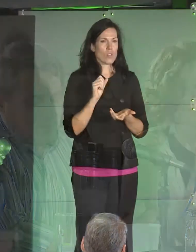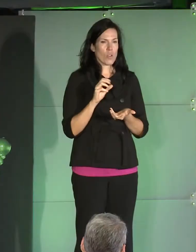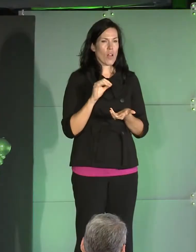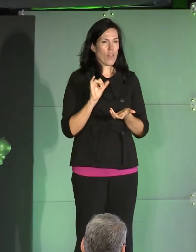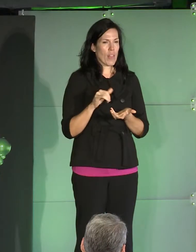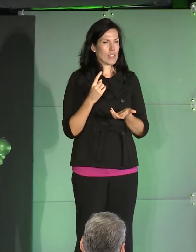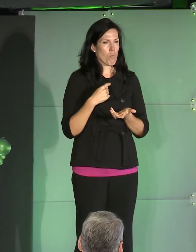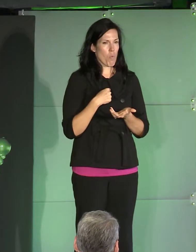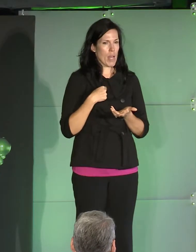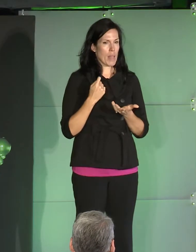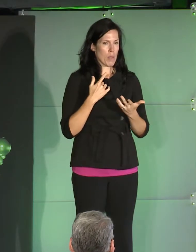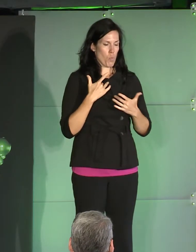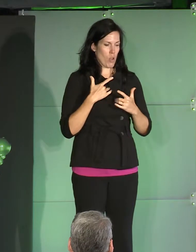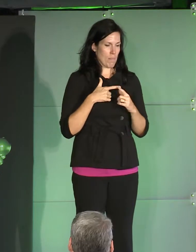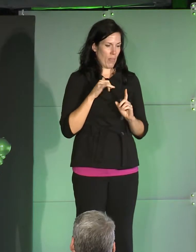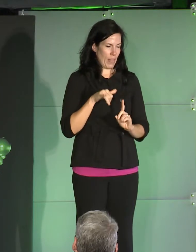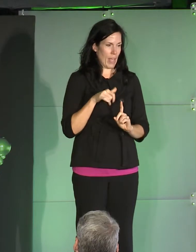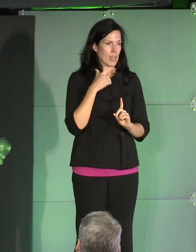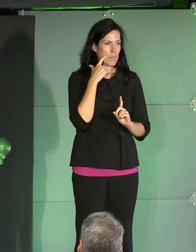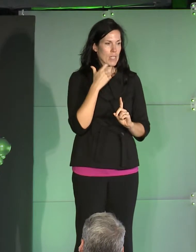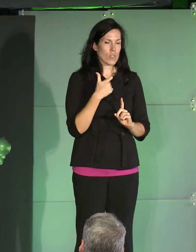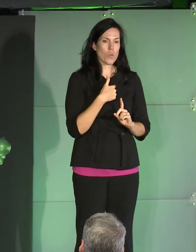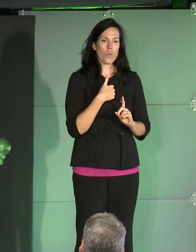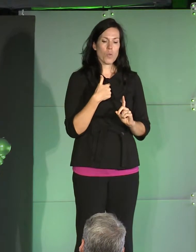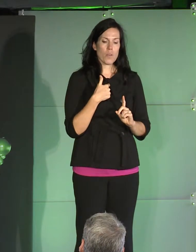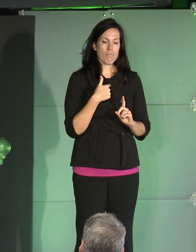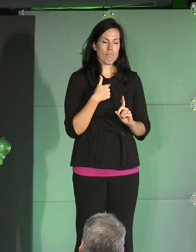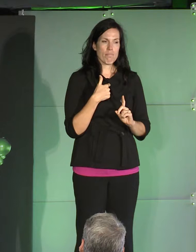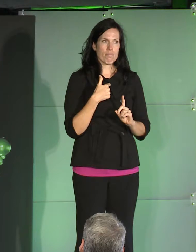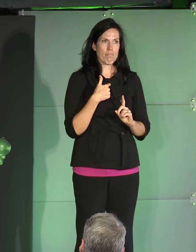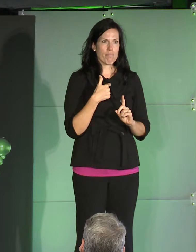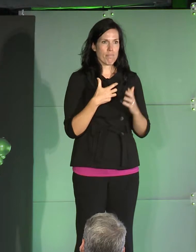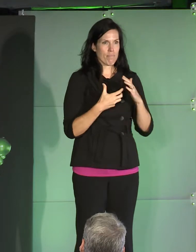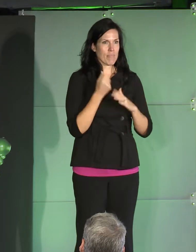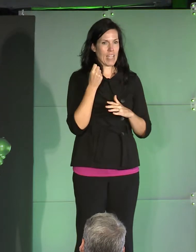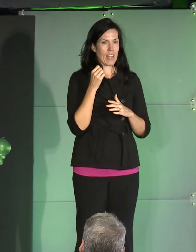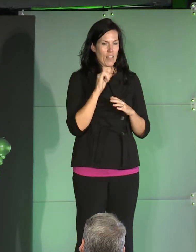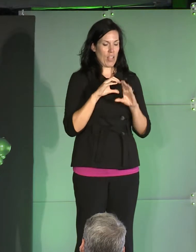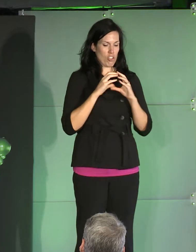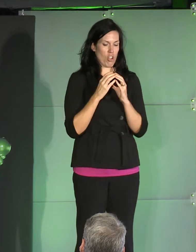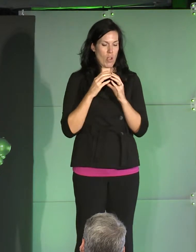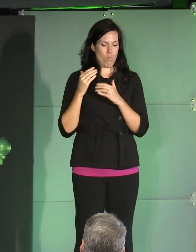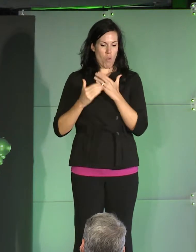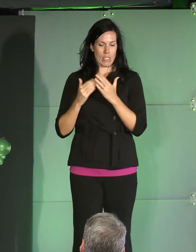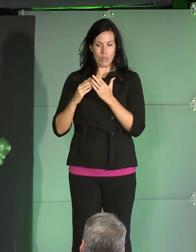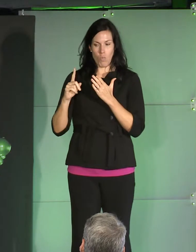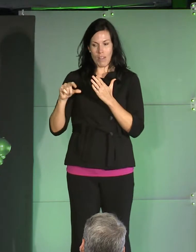were a little bit worried about, because essentially taking the whole cherry and processing it elsewhere does somewhat